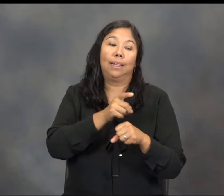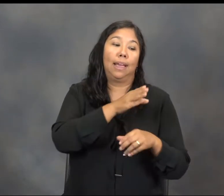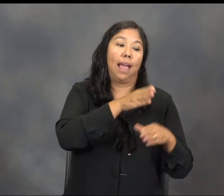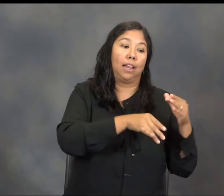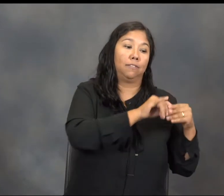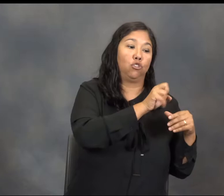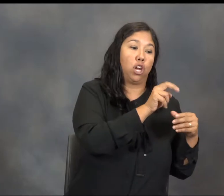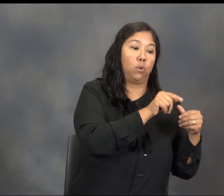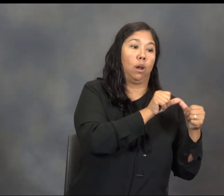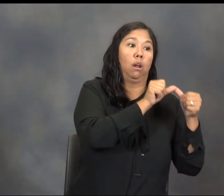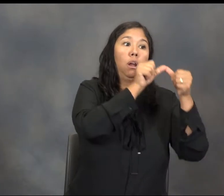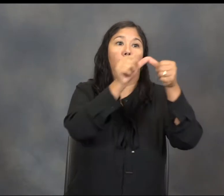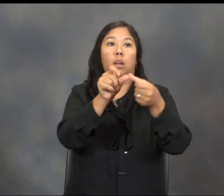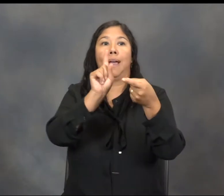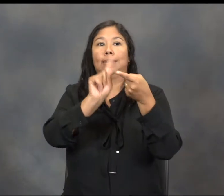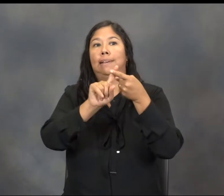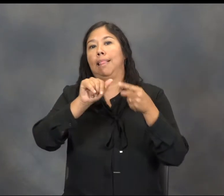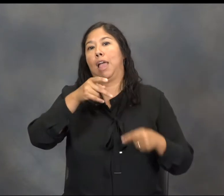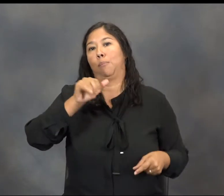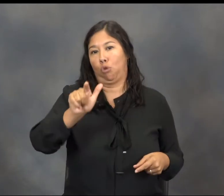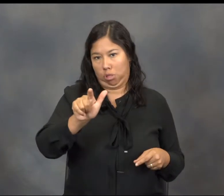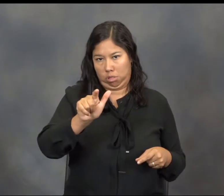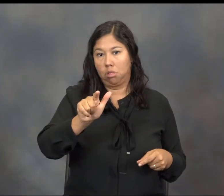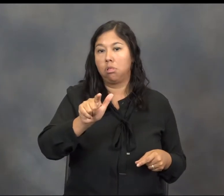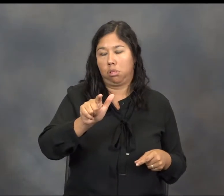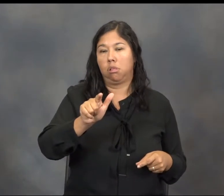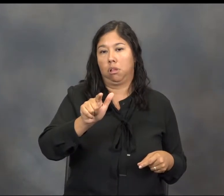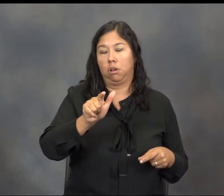You know, usually April 15th.